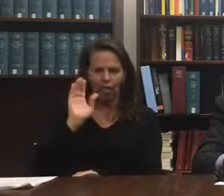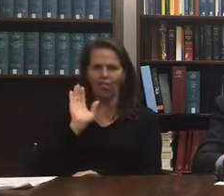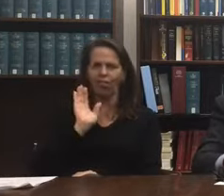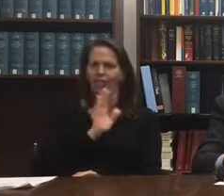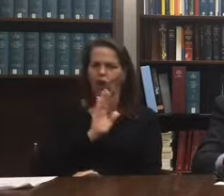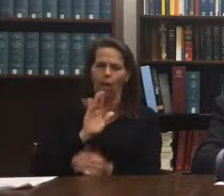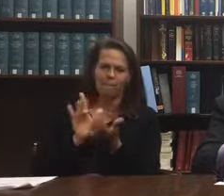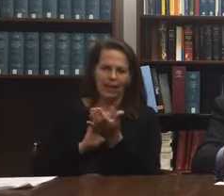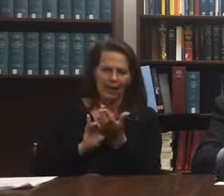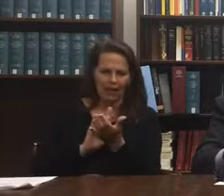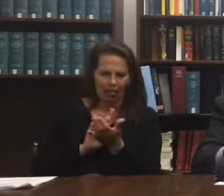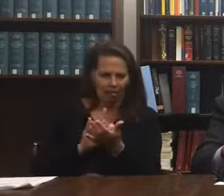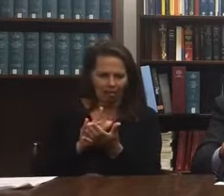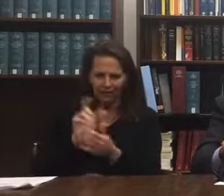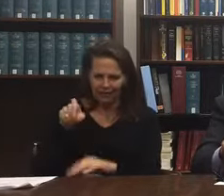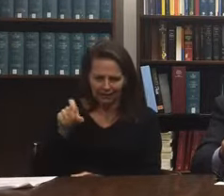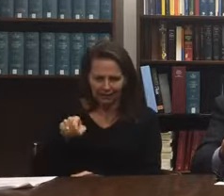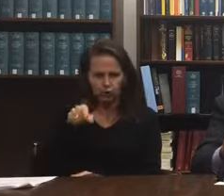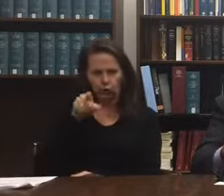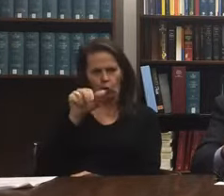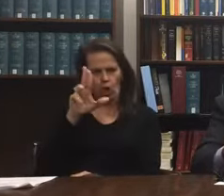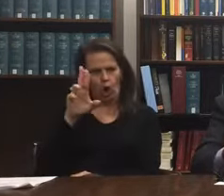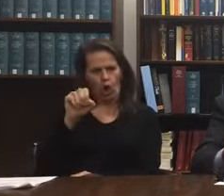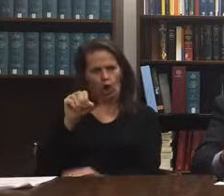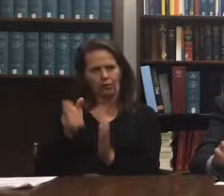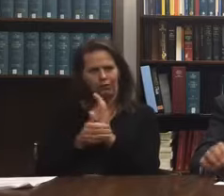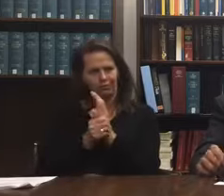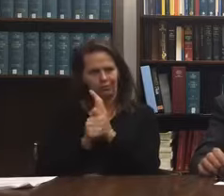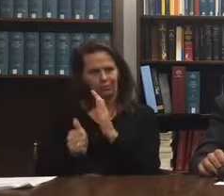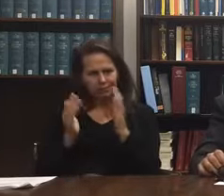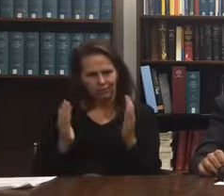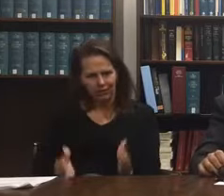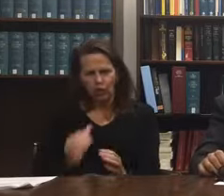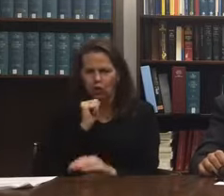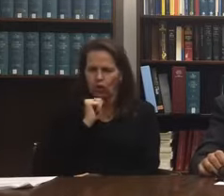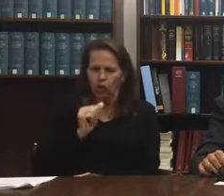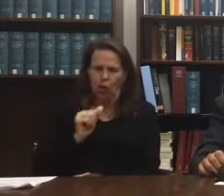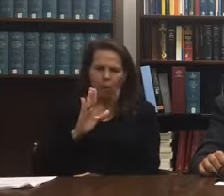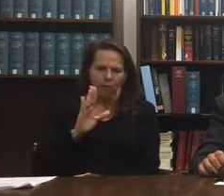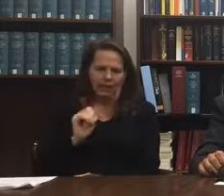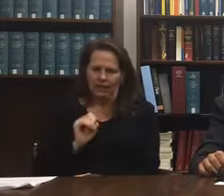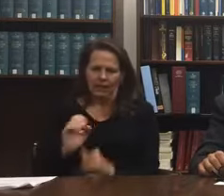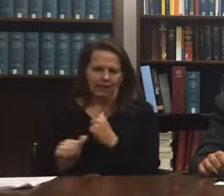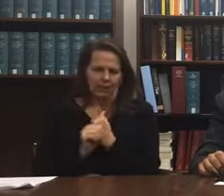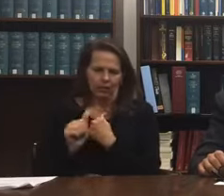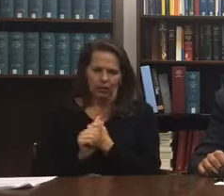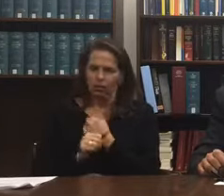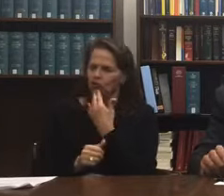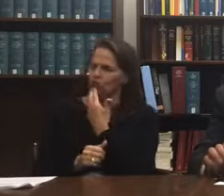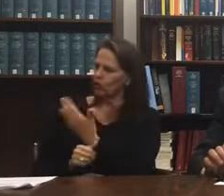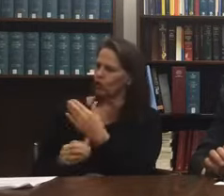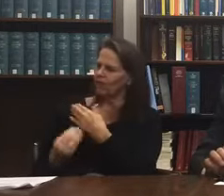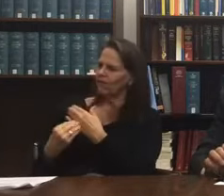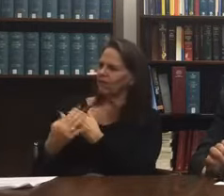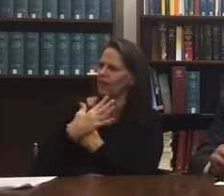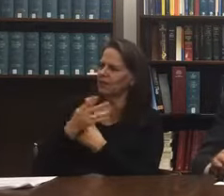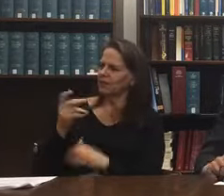you're the expert in the room and so don't be intimidated so when you go into